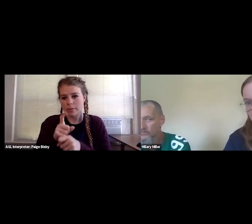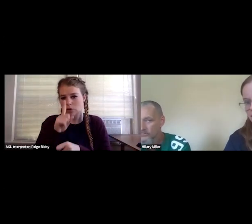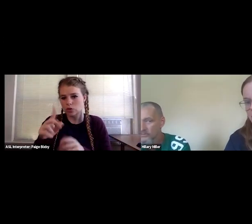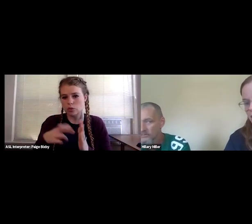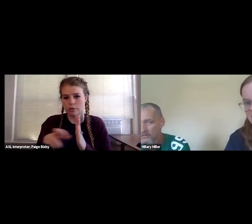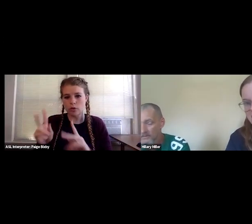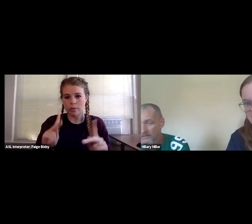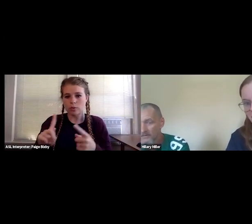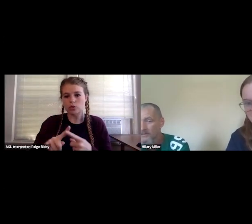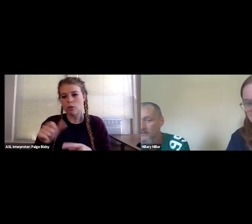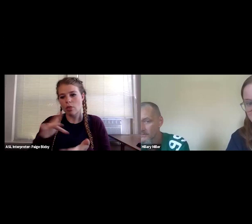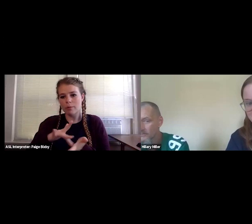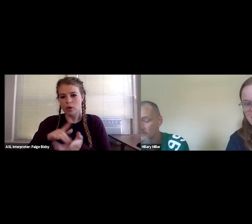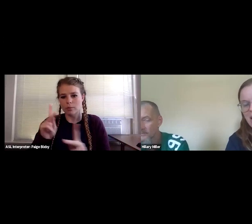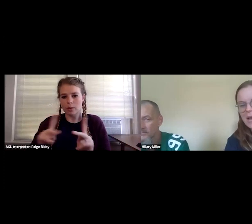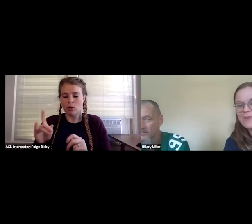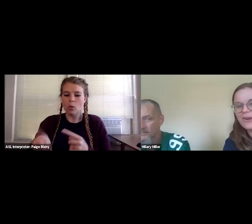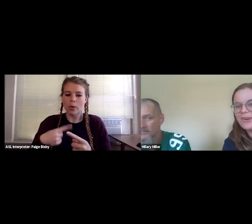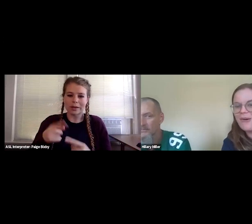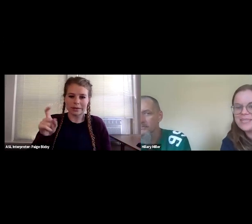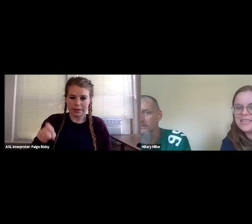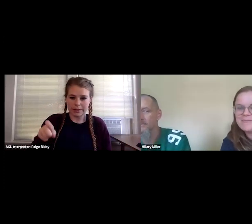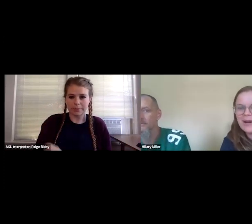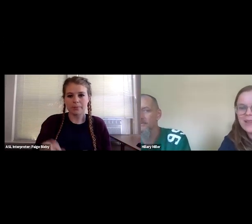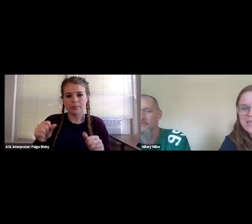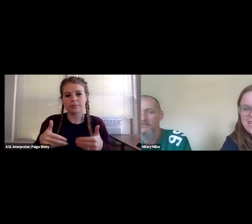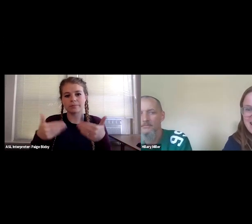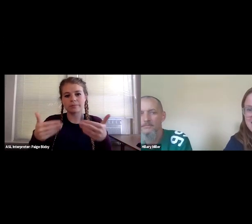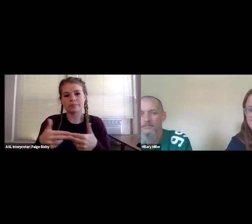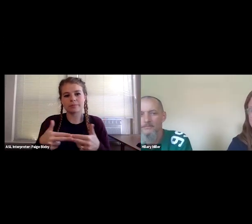to medical people as necessary and needed. And you can go on to the next part. Thanks Kate.